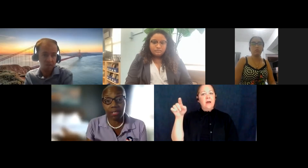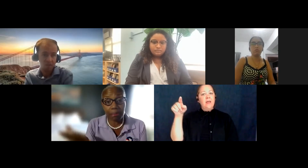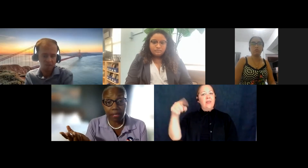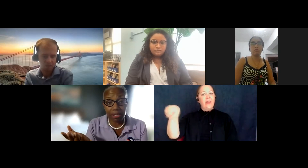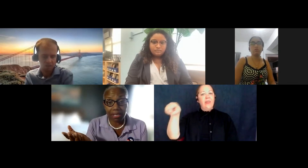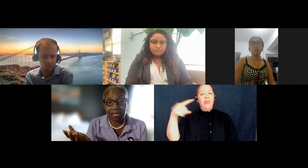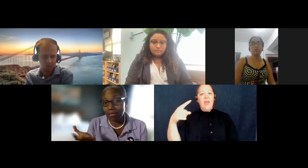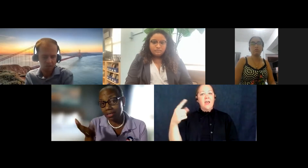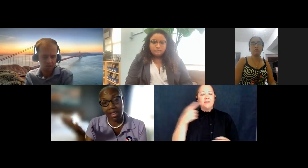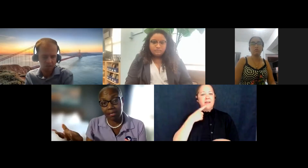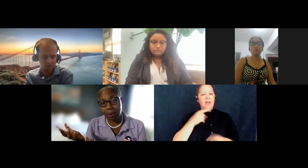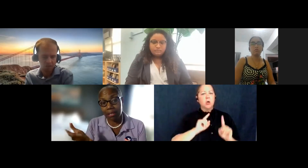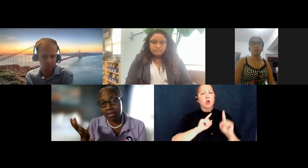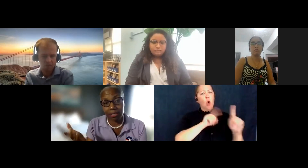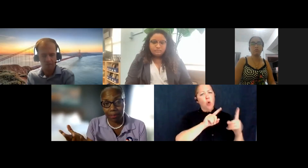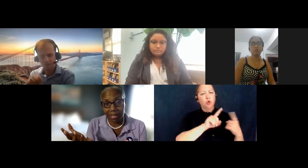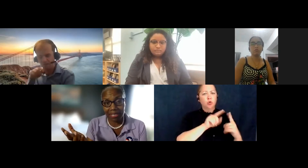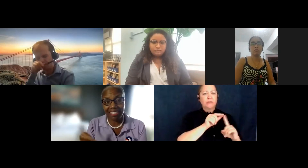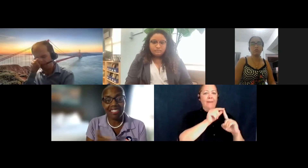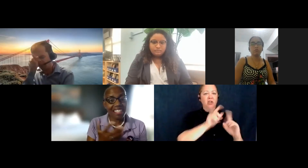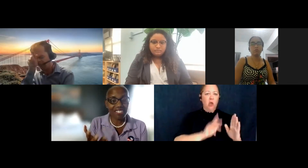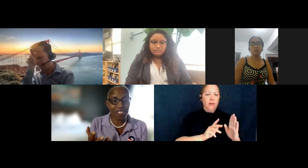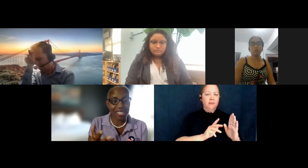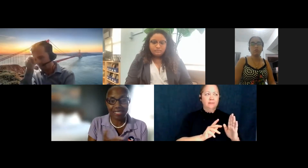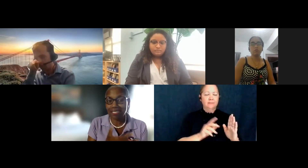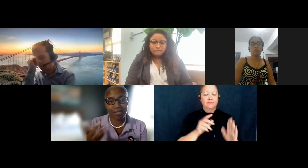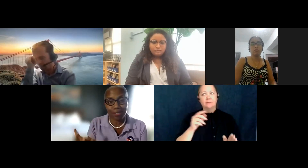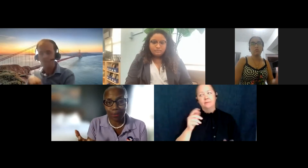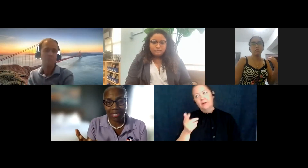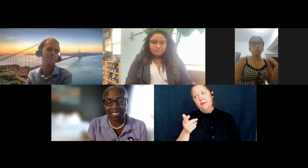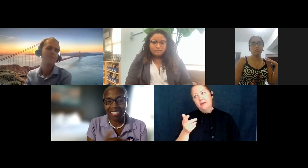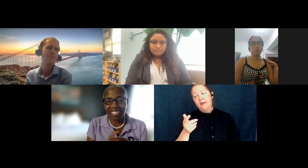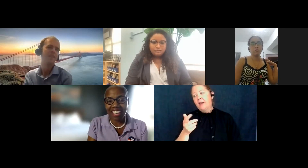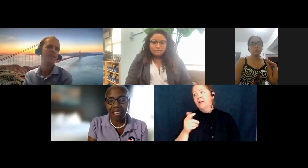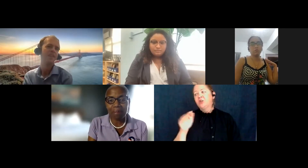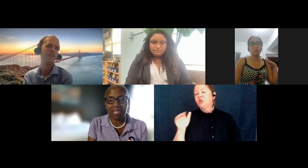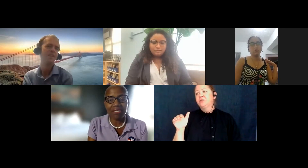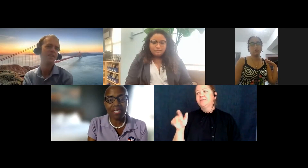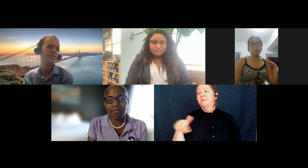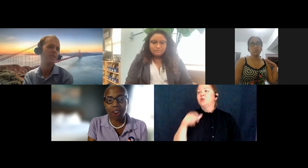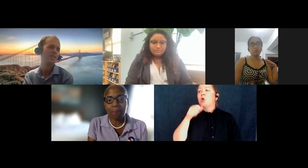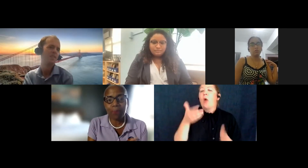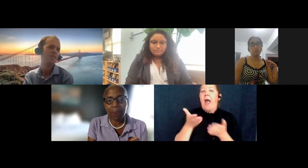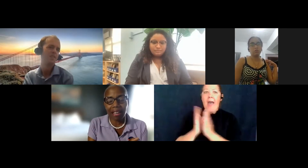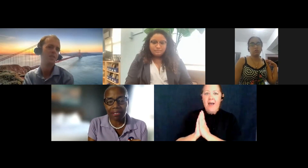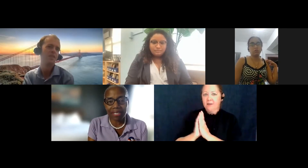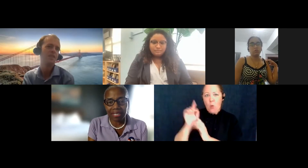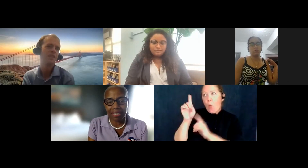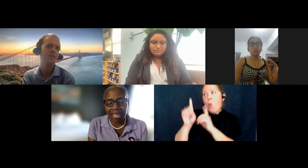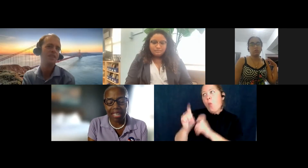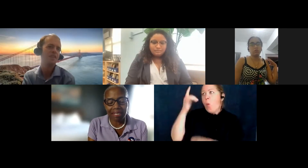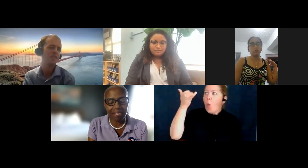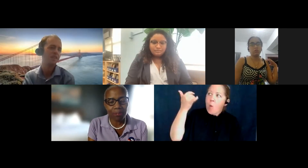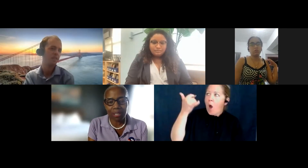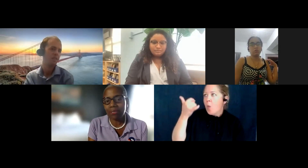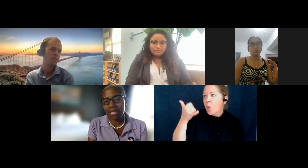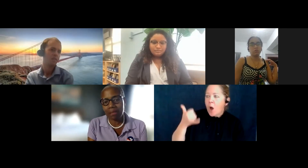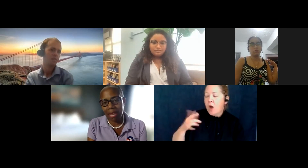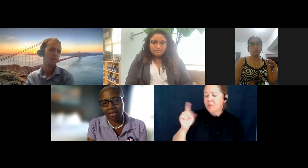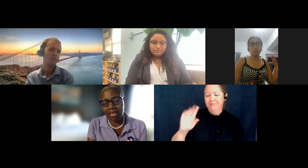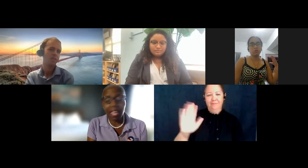the specialist, just do it. You get far more out of it then what you would expect.